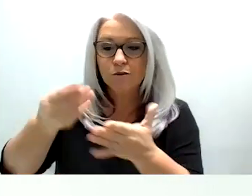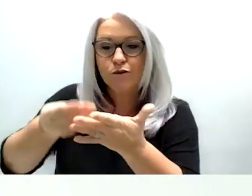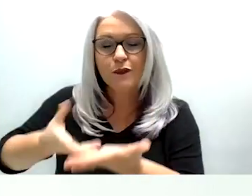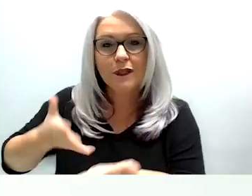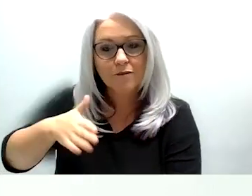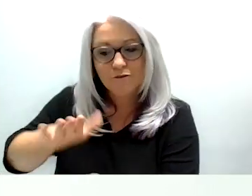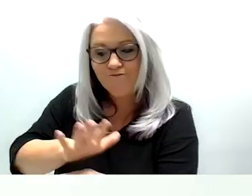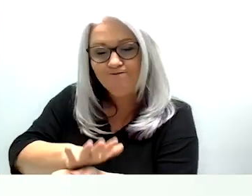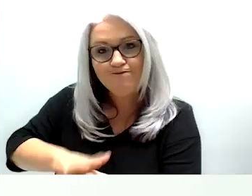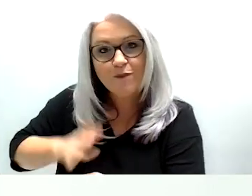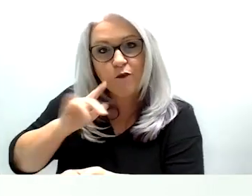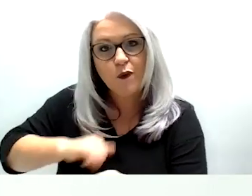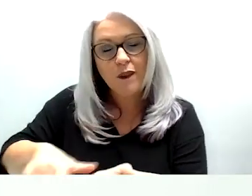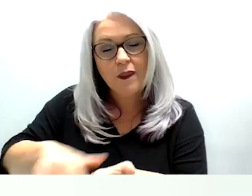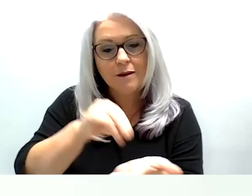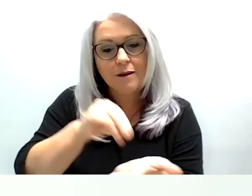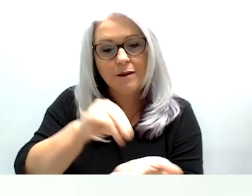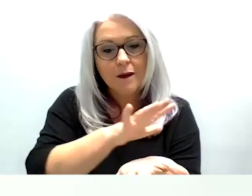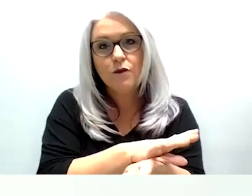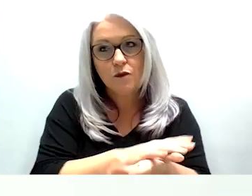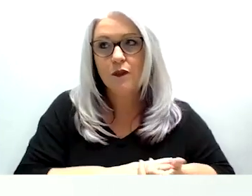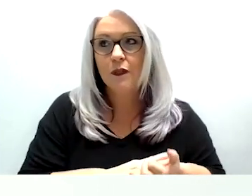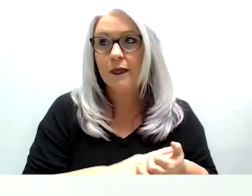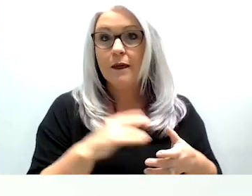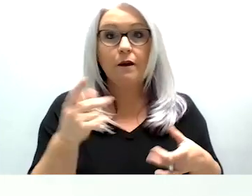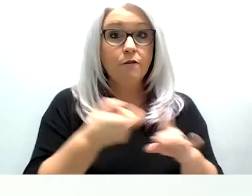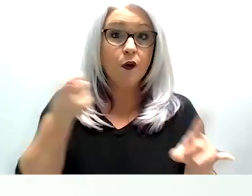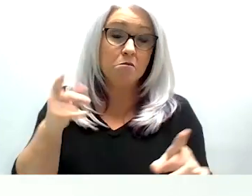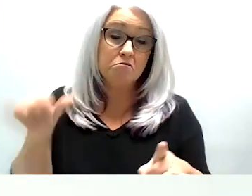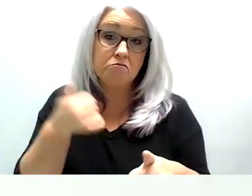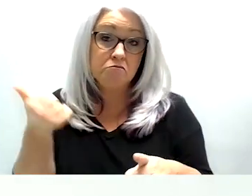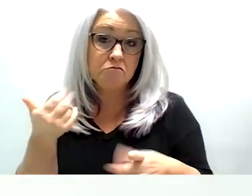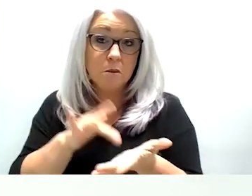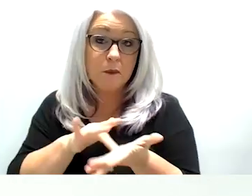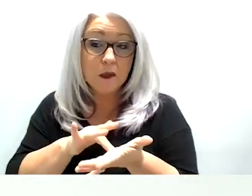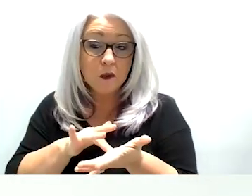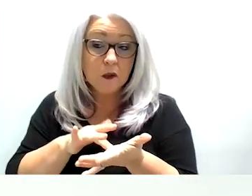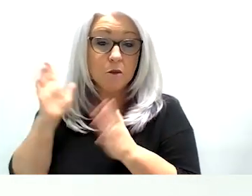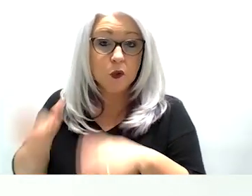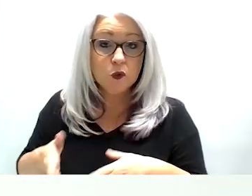support for that documentation from either a medical source or from your own information. And